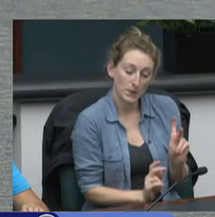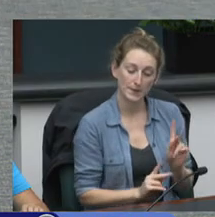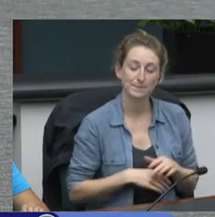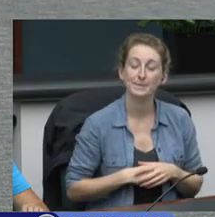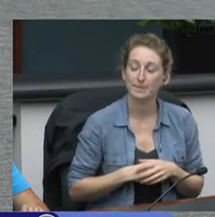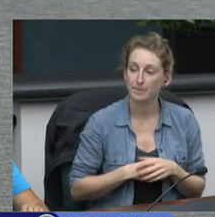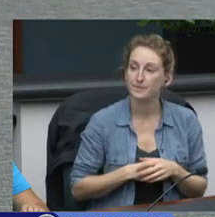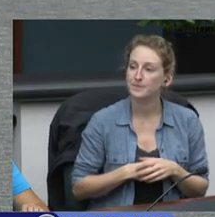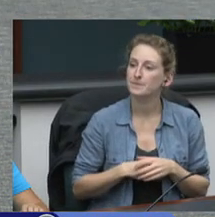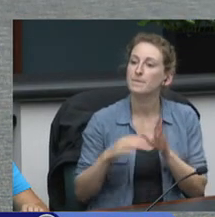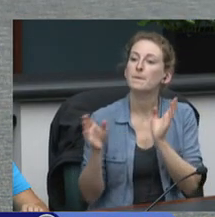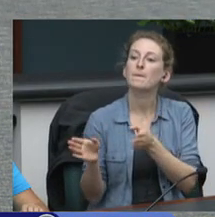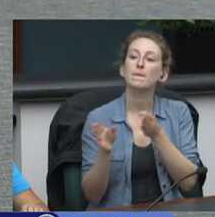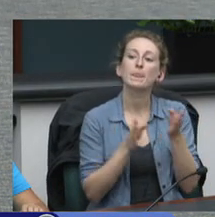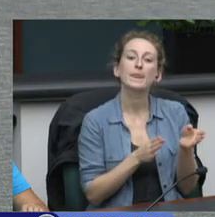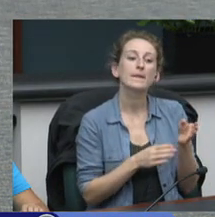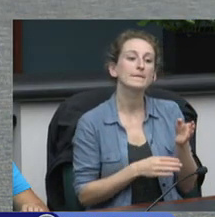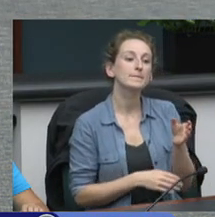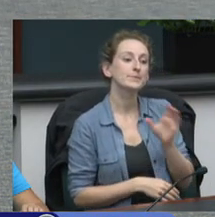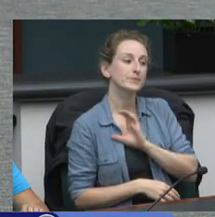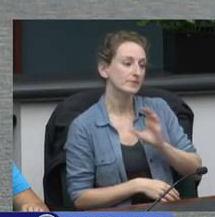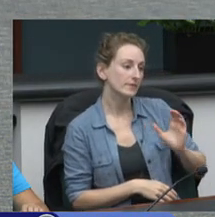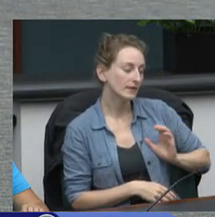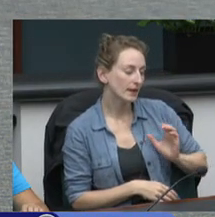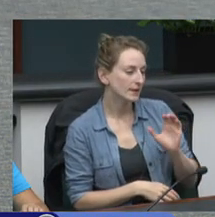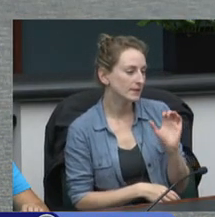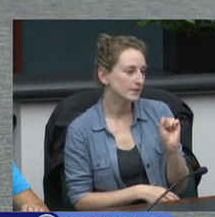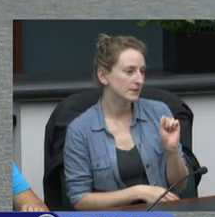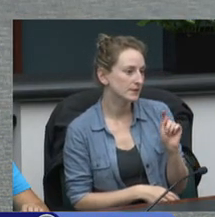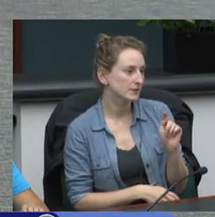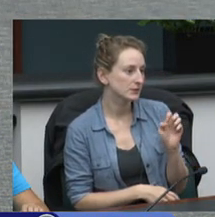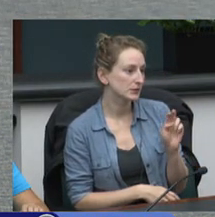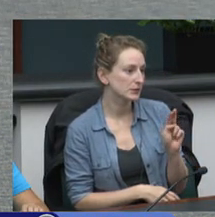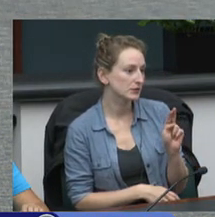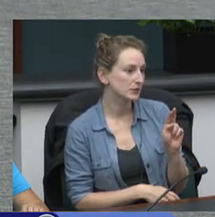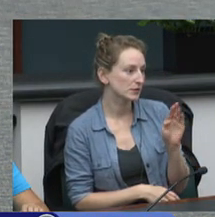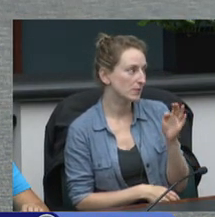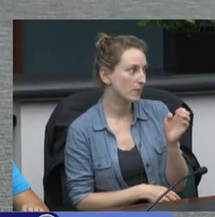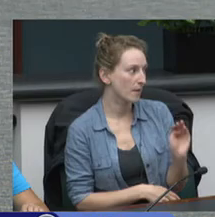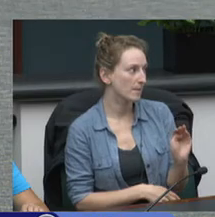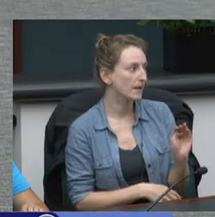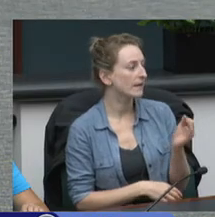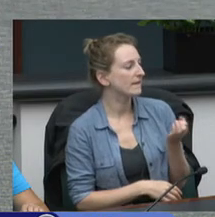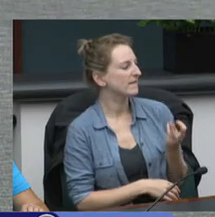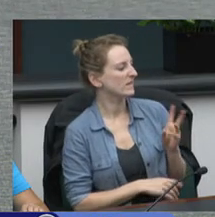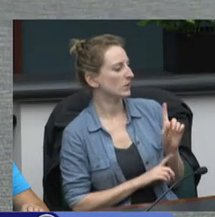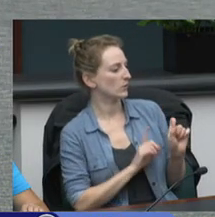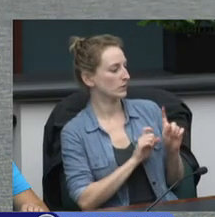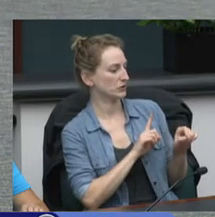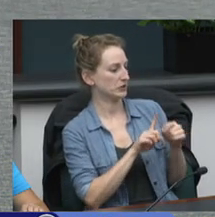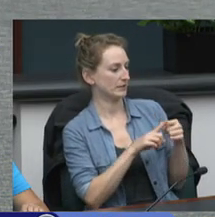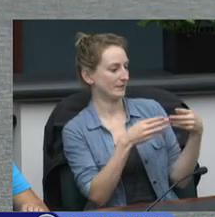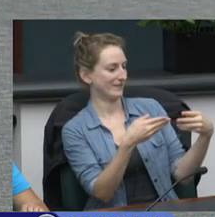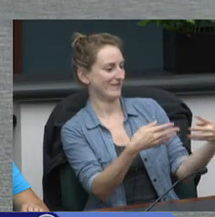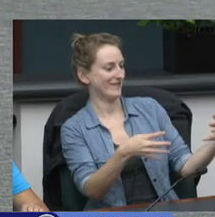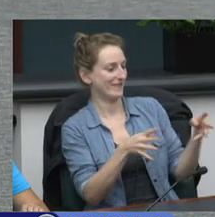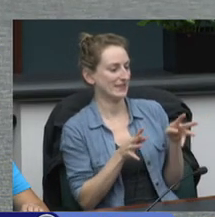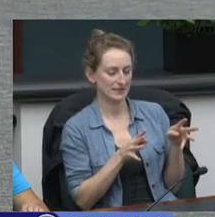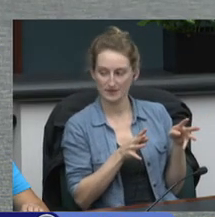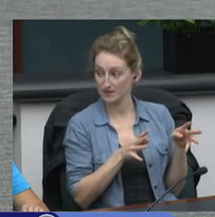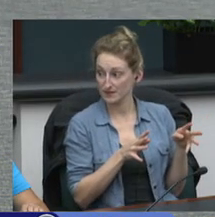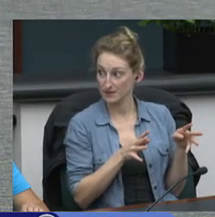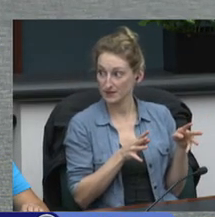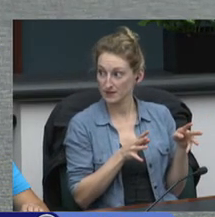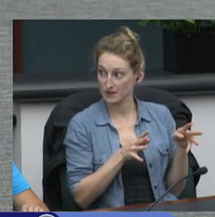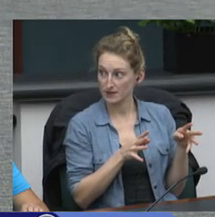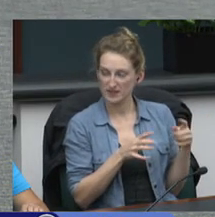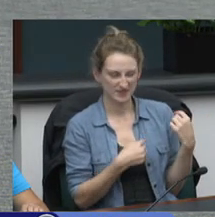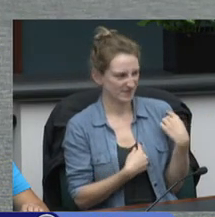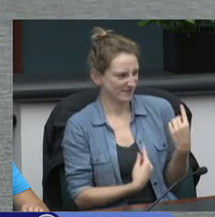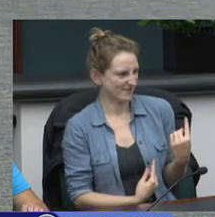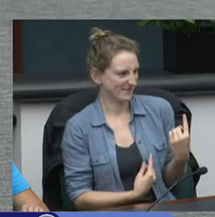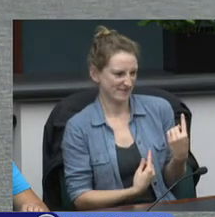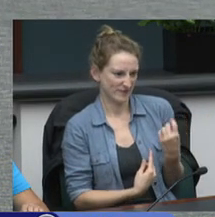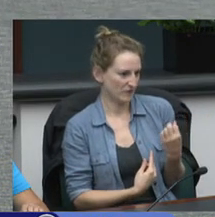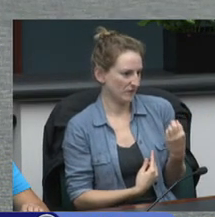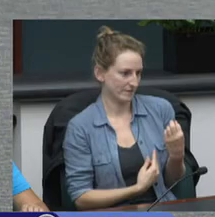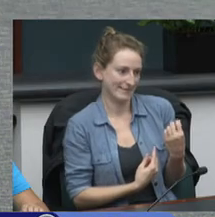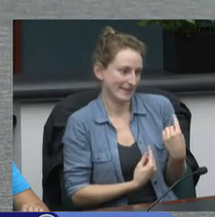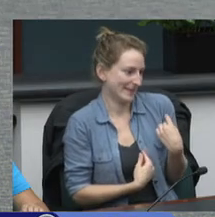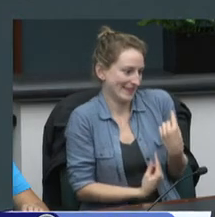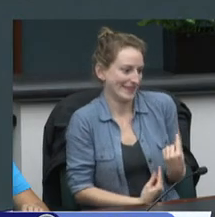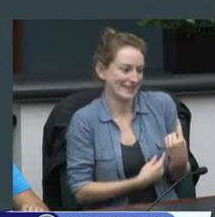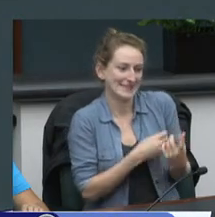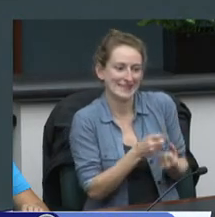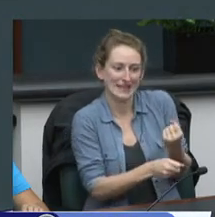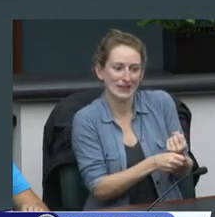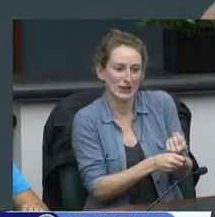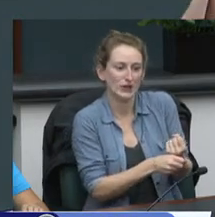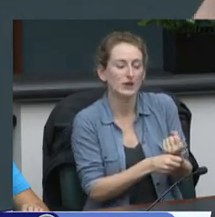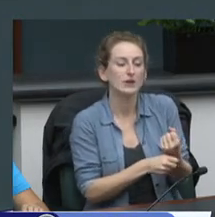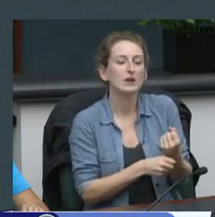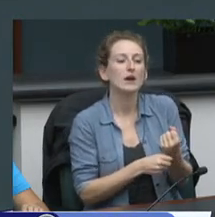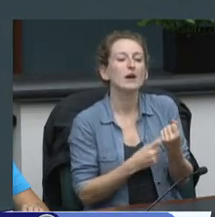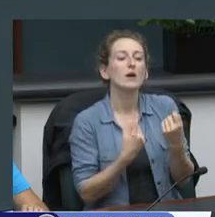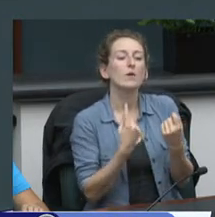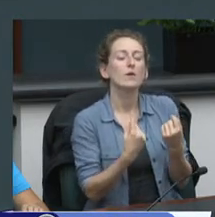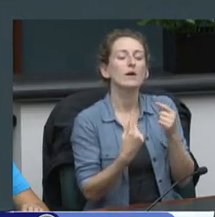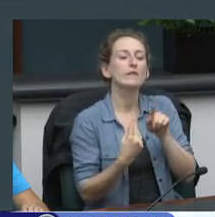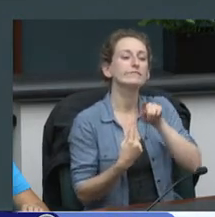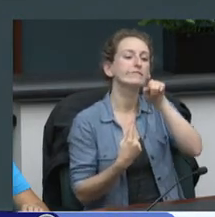councillor Mr Bond last year one was at second in Highland one was at Euclid now